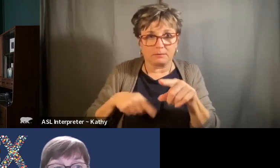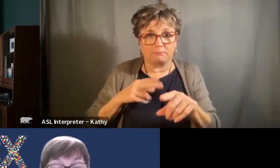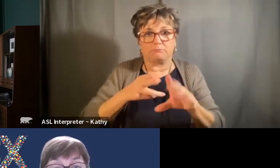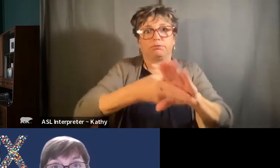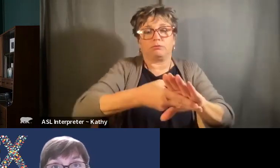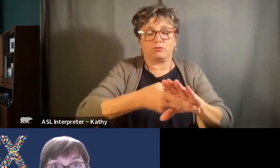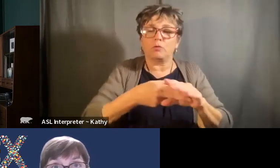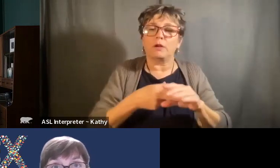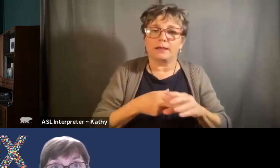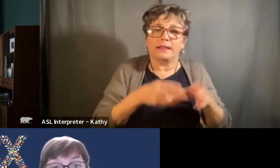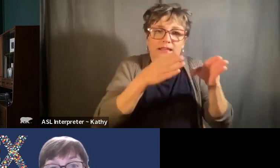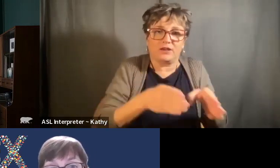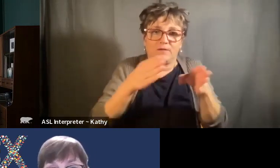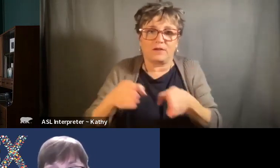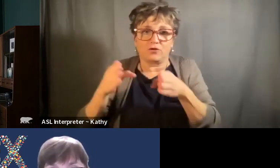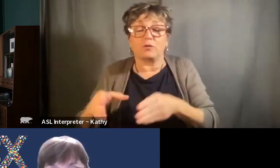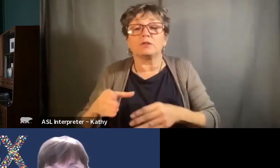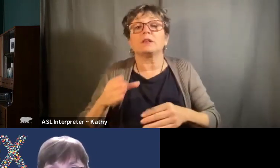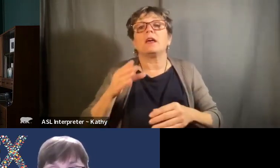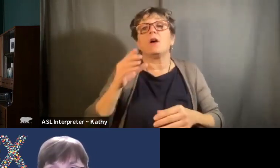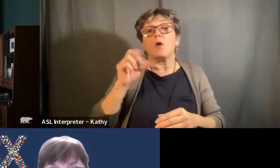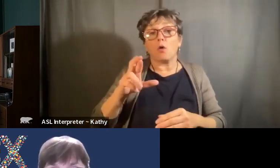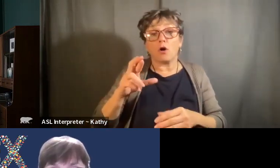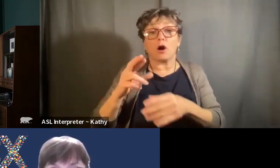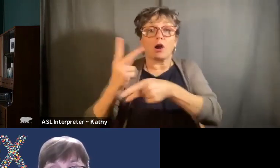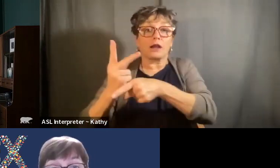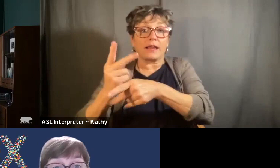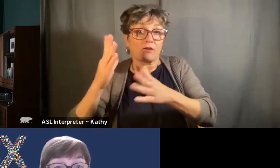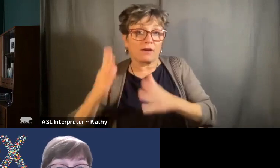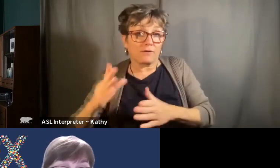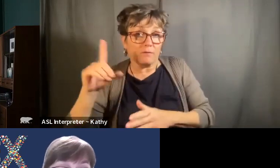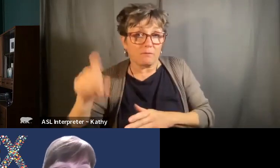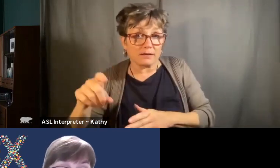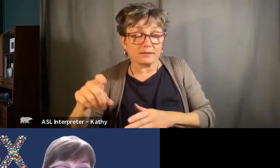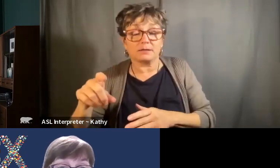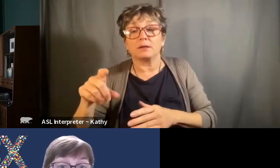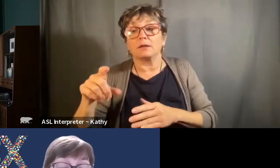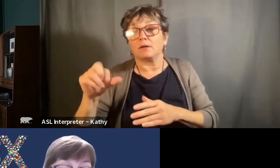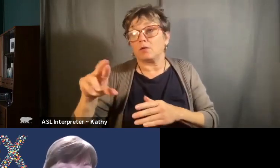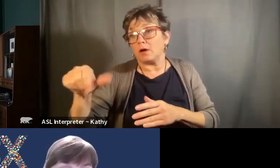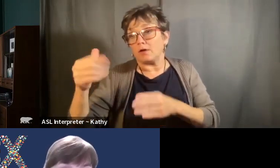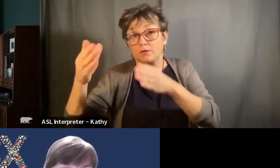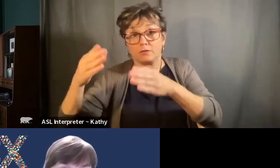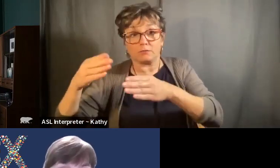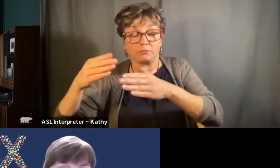So you could not enroll other patients. You could help patients or participants enroll.